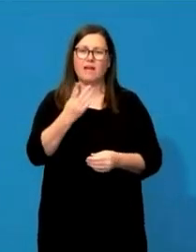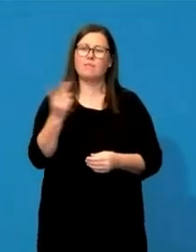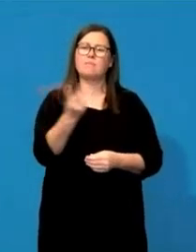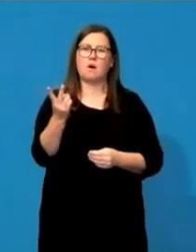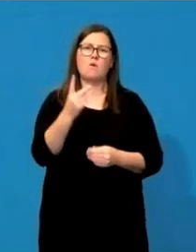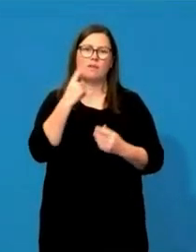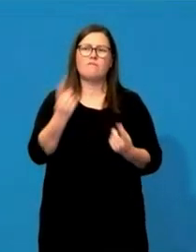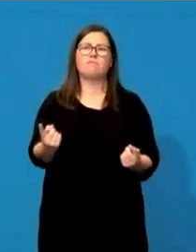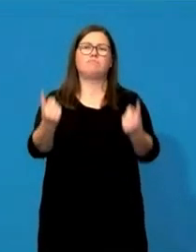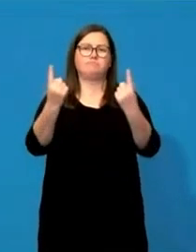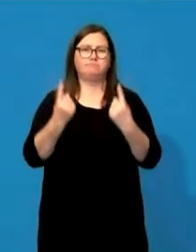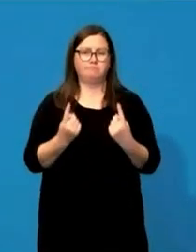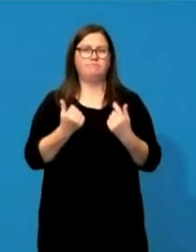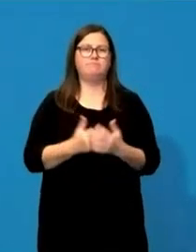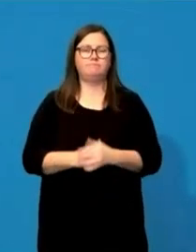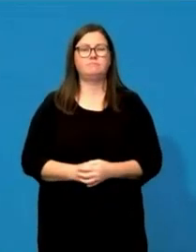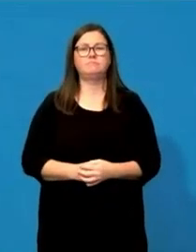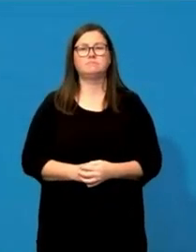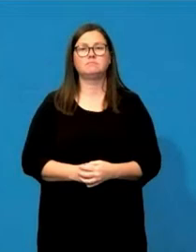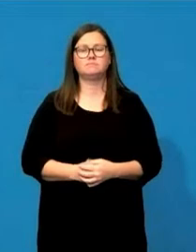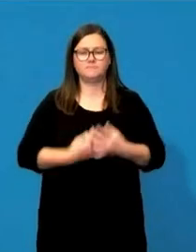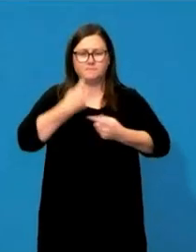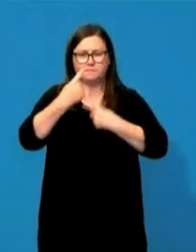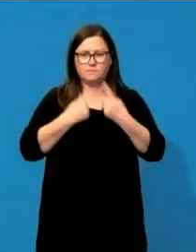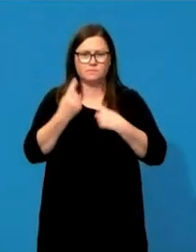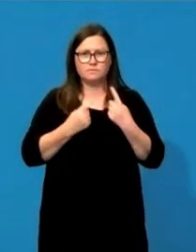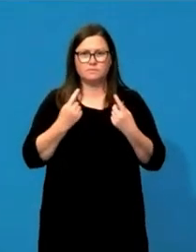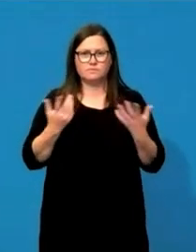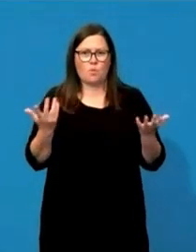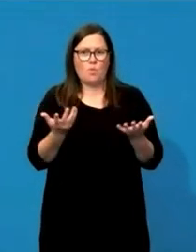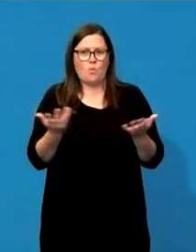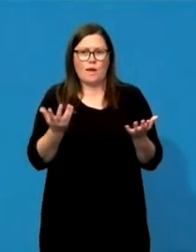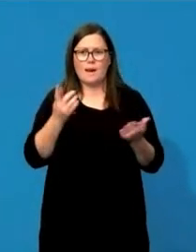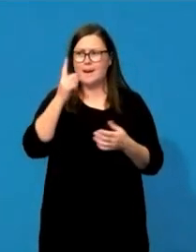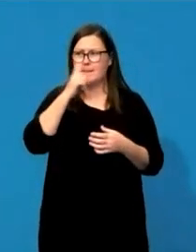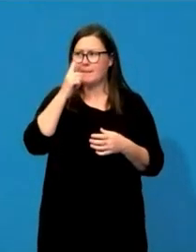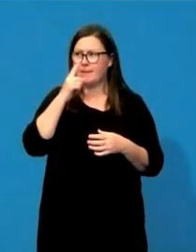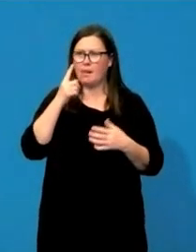Just to explain where everybody is, in case you're not aware, we are, of course, in the